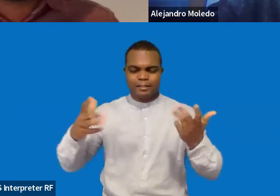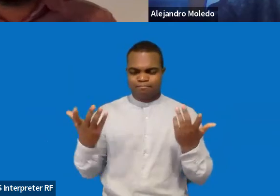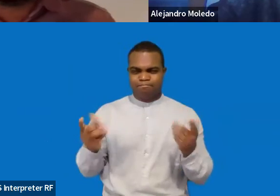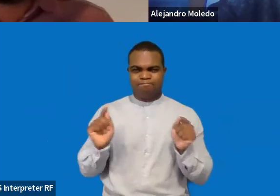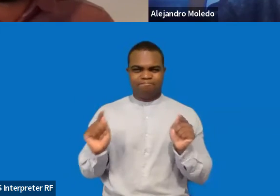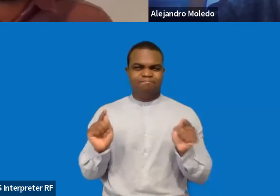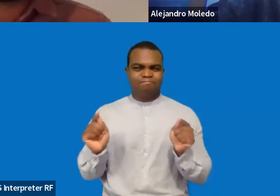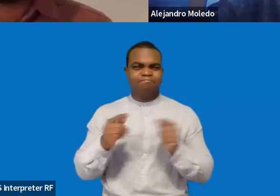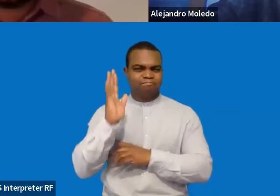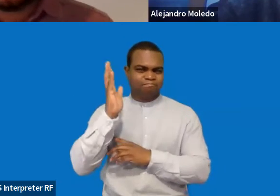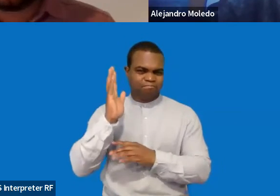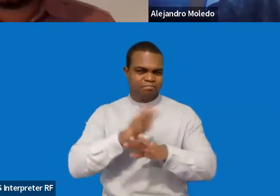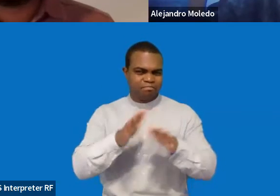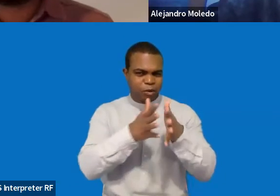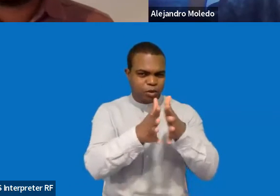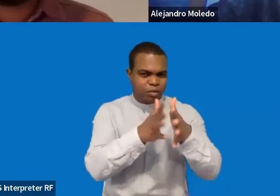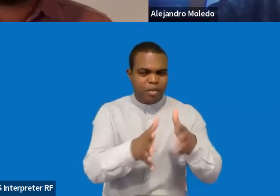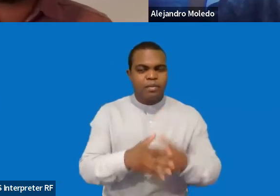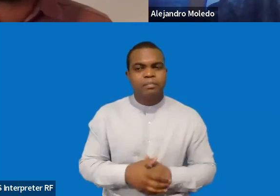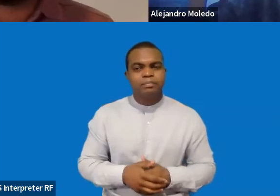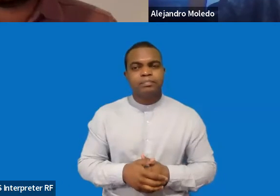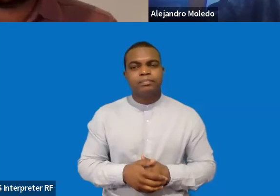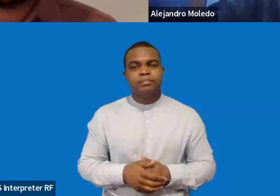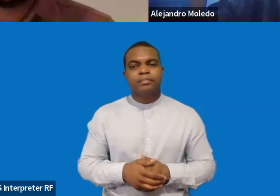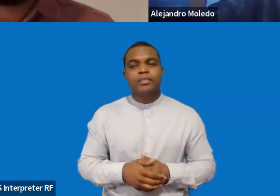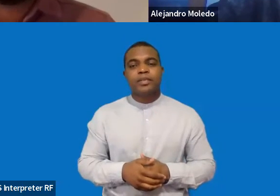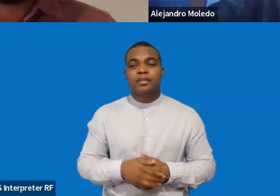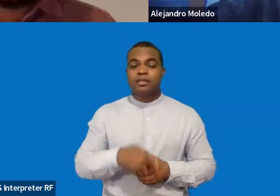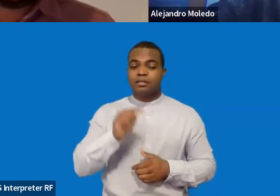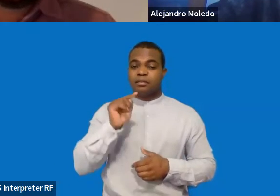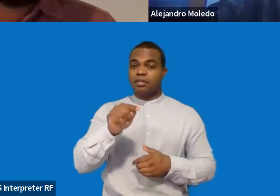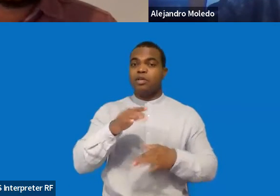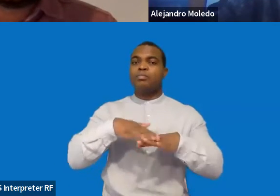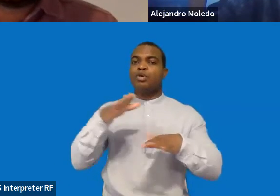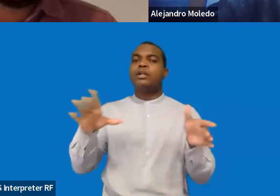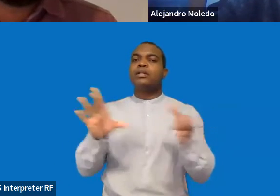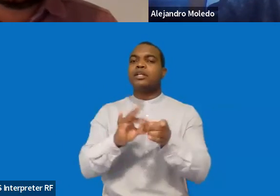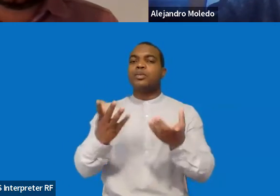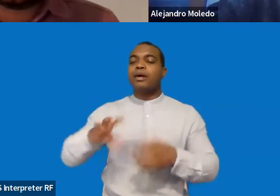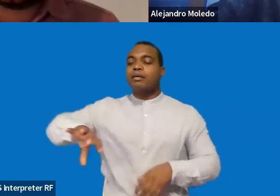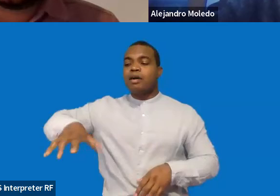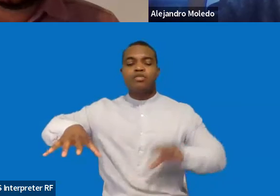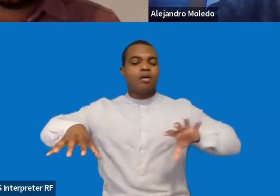and covers this perspective of all services, not pick and choose. It's complementing national cards.